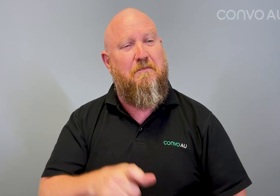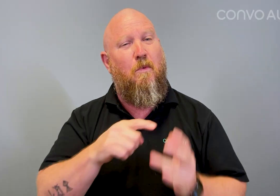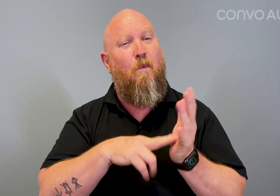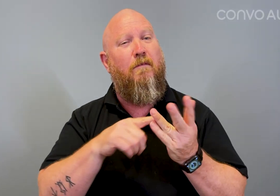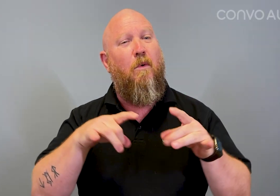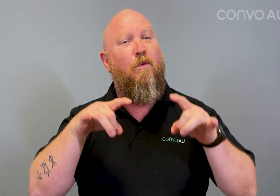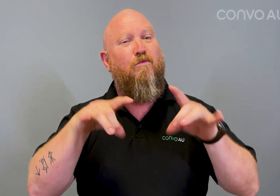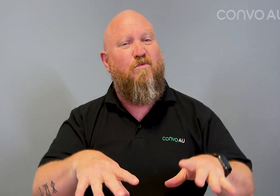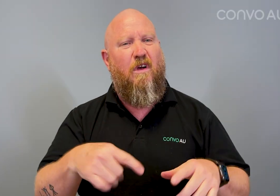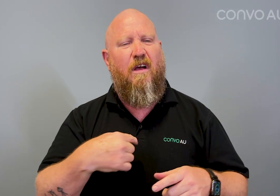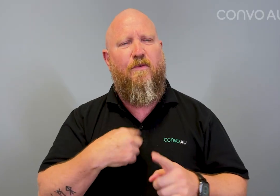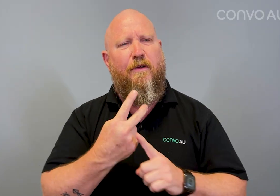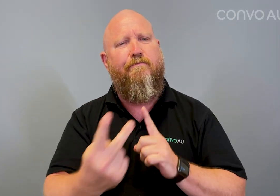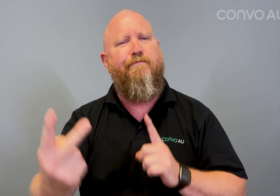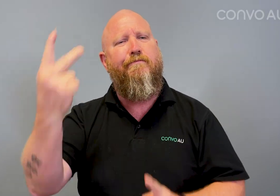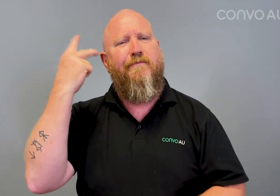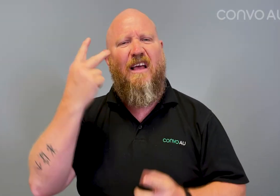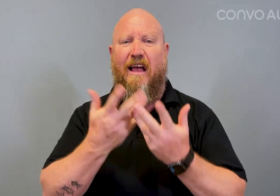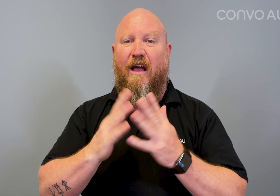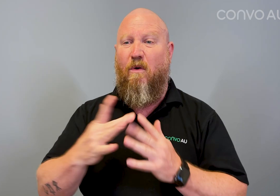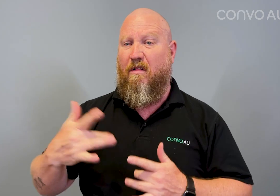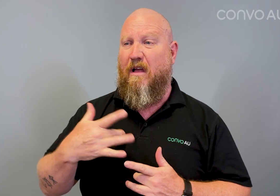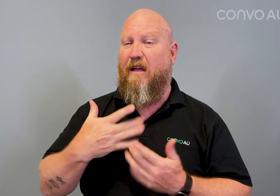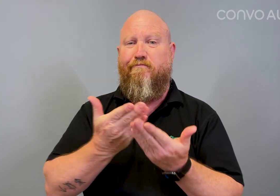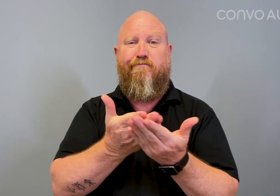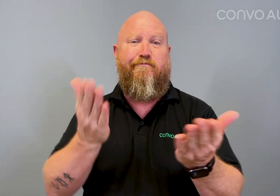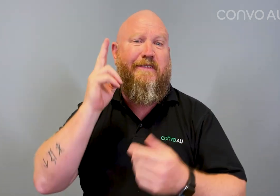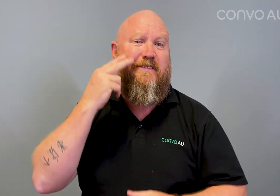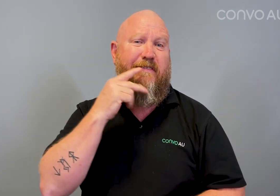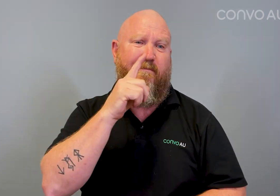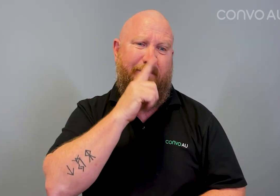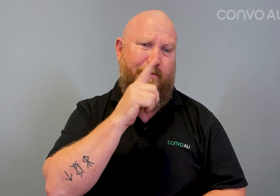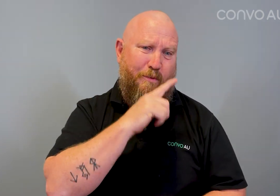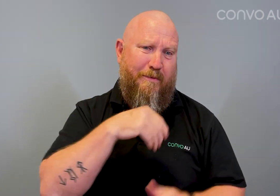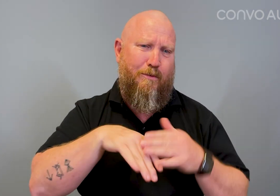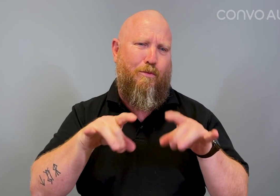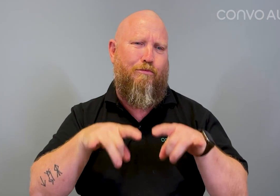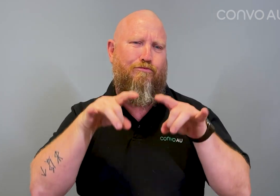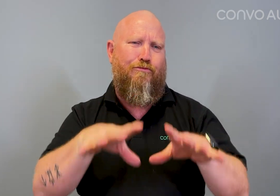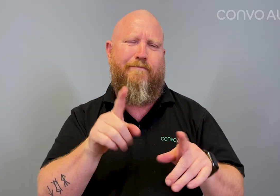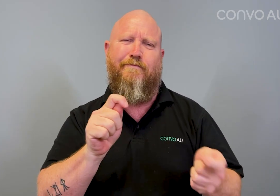At Convo Australia, we have been reflecting on how the lives of deaf people in Australia